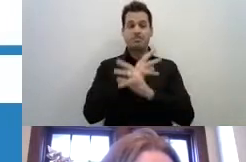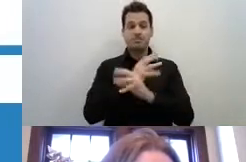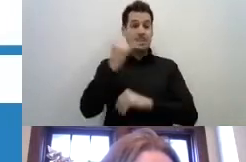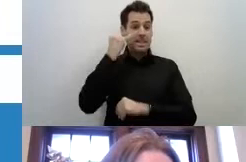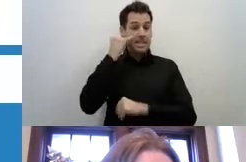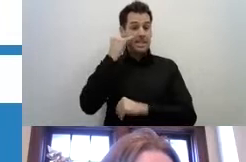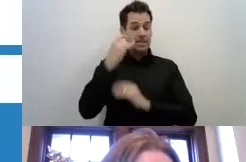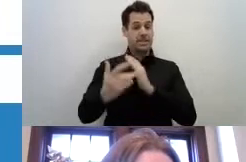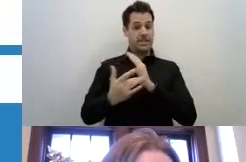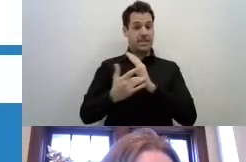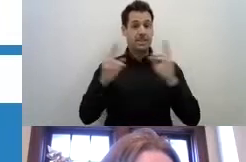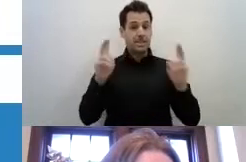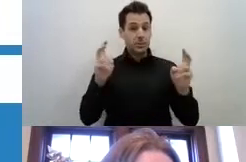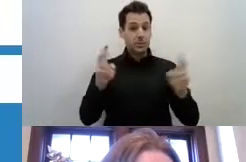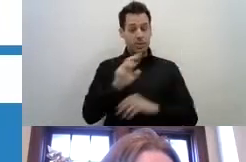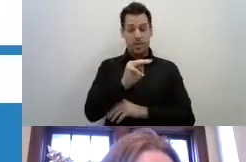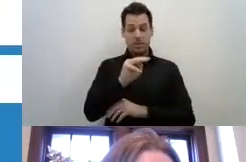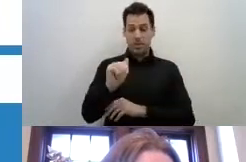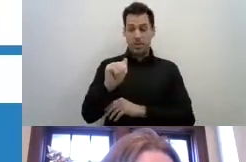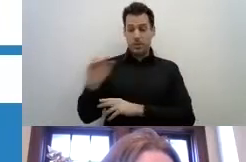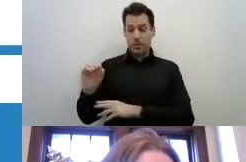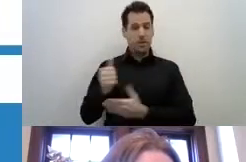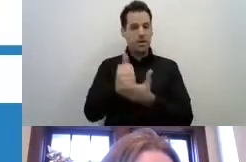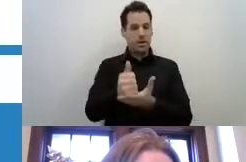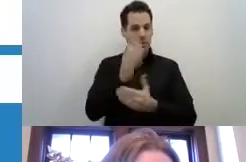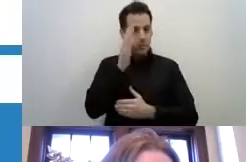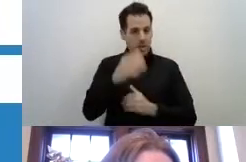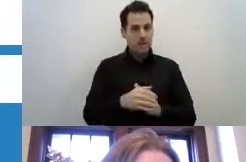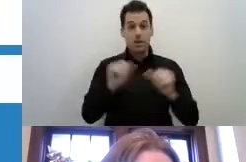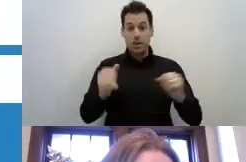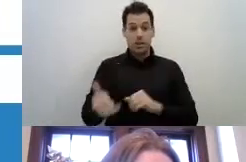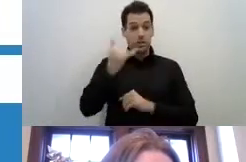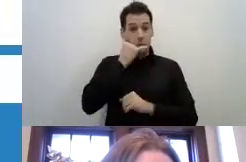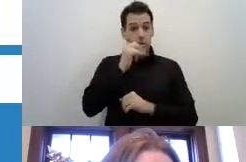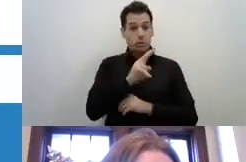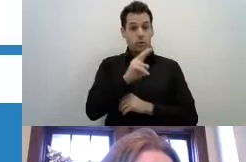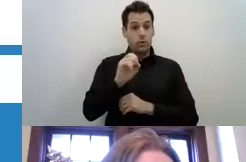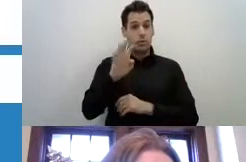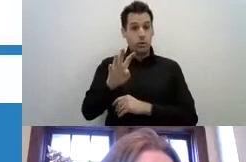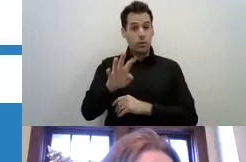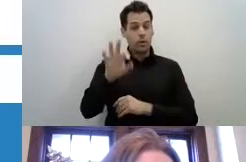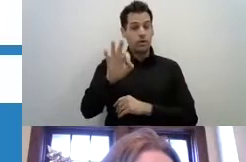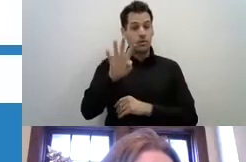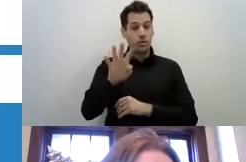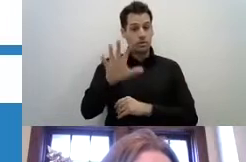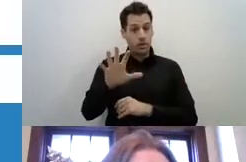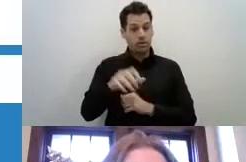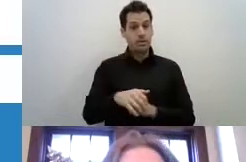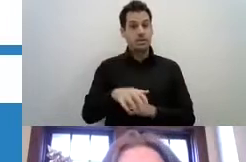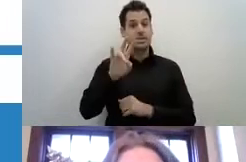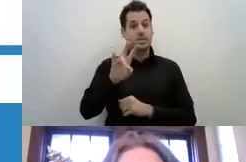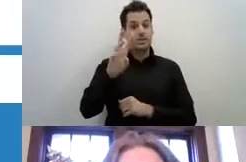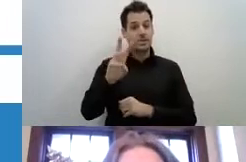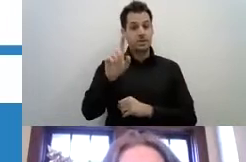mao will do its best to help you can call us at 204-945-7613